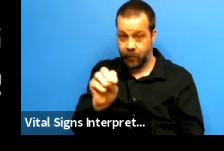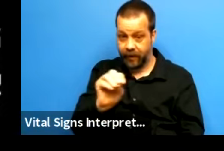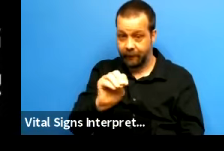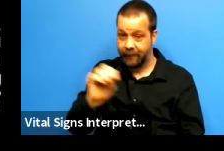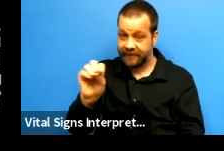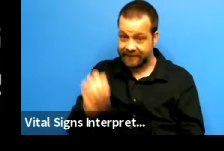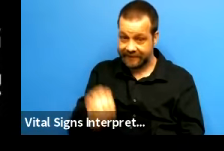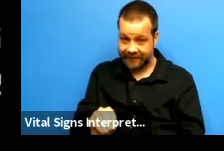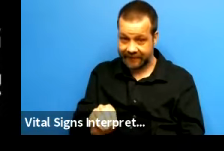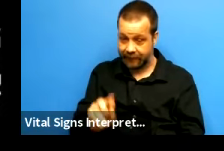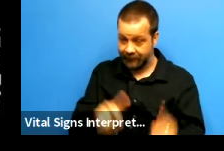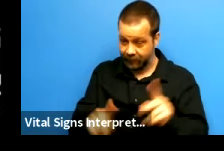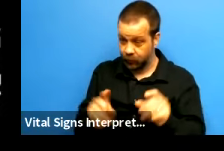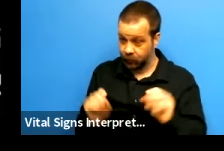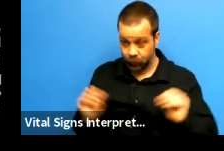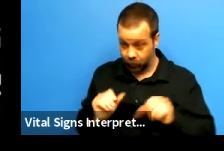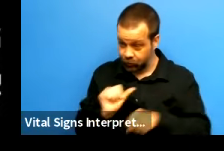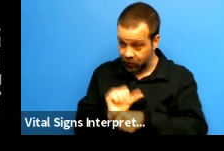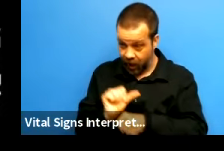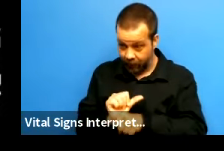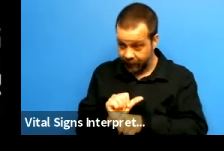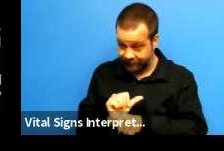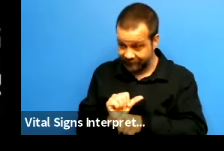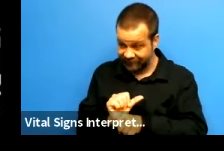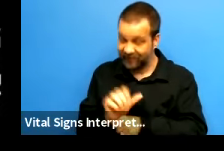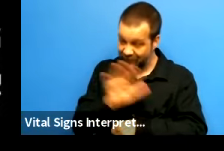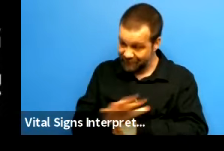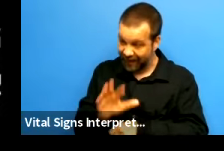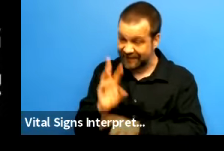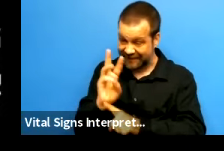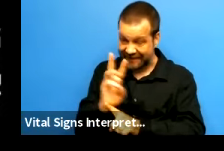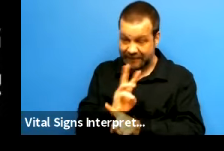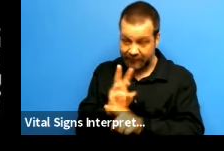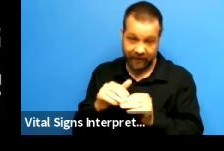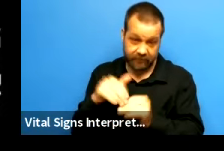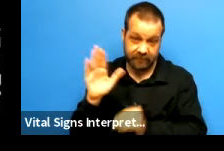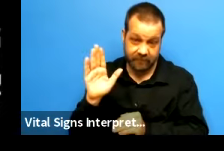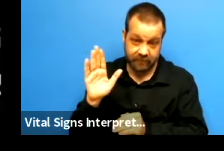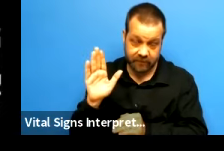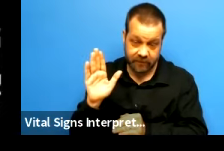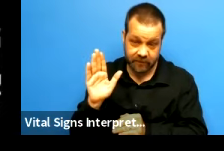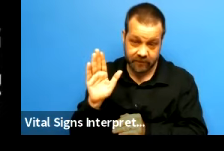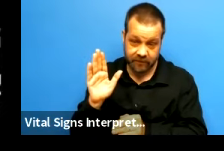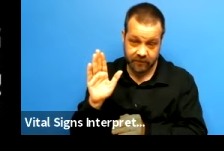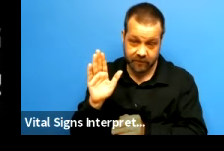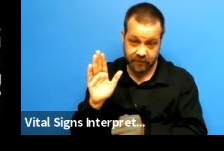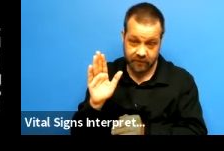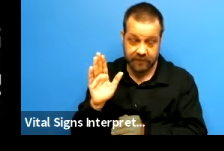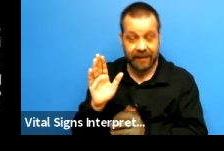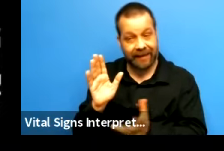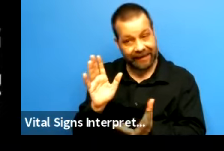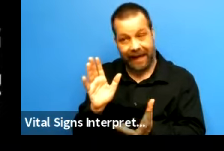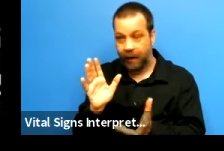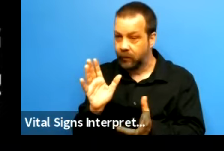who are now jobless have been unemployed for 6 months or more. That's going to have a lasting impact